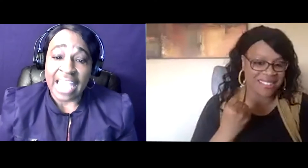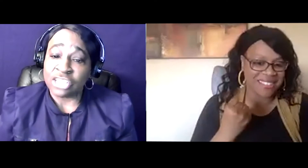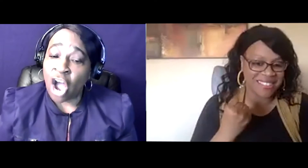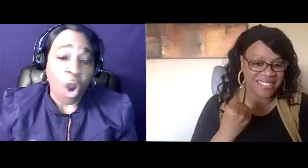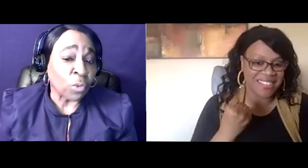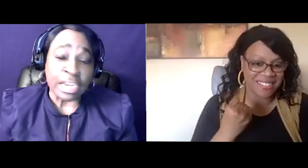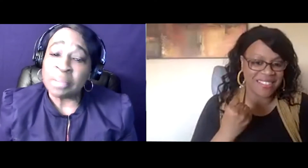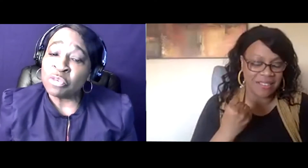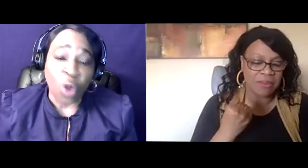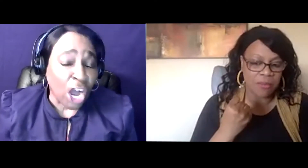has already been won.